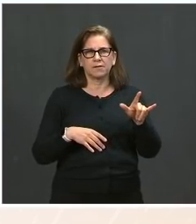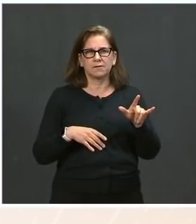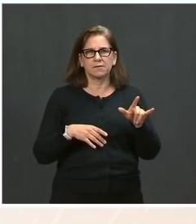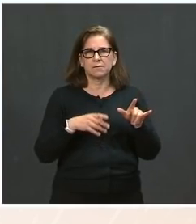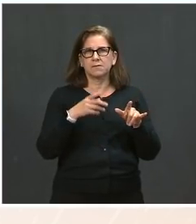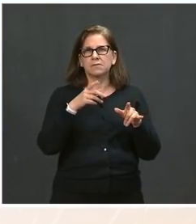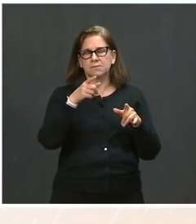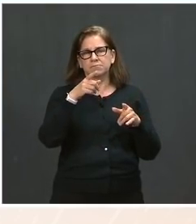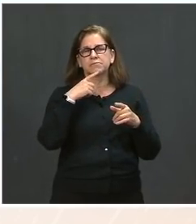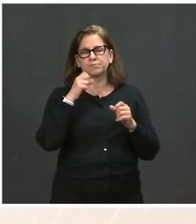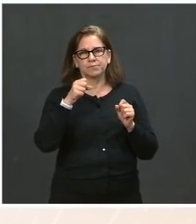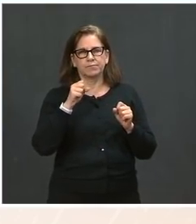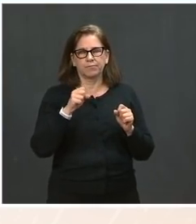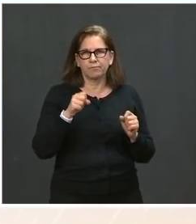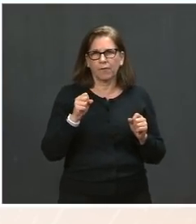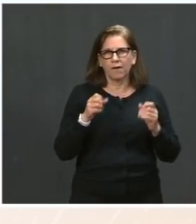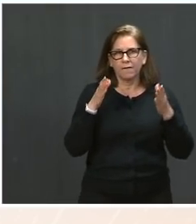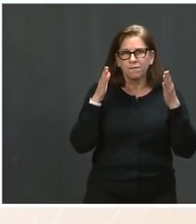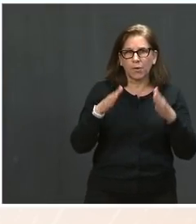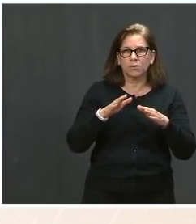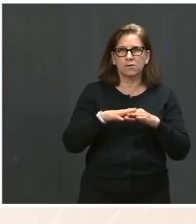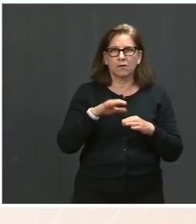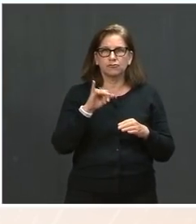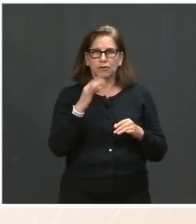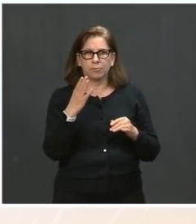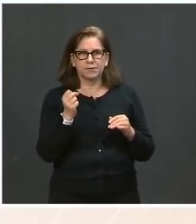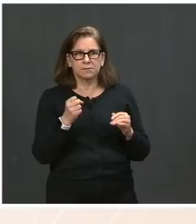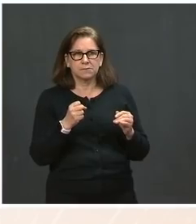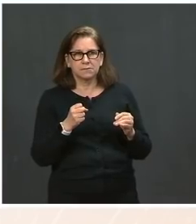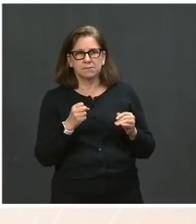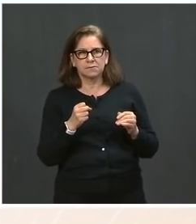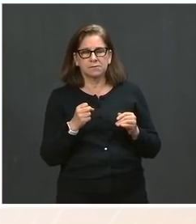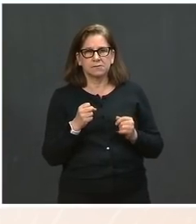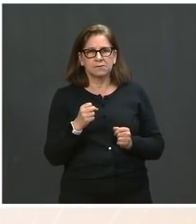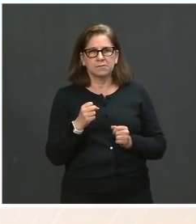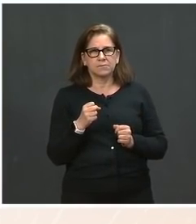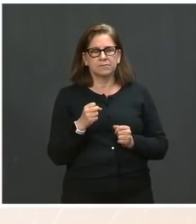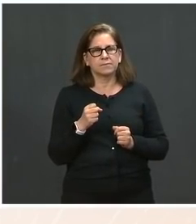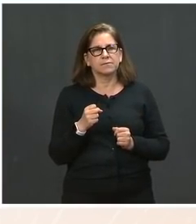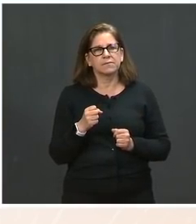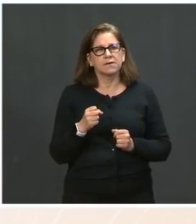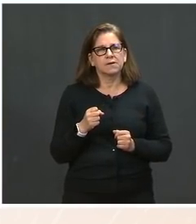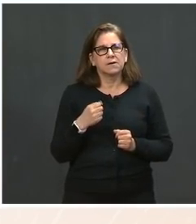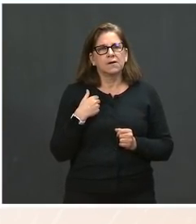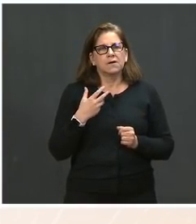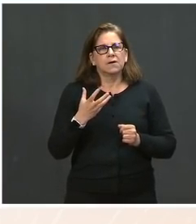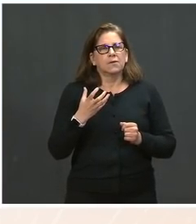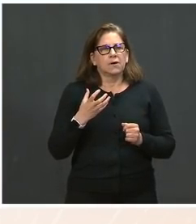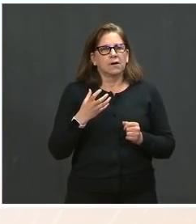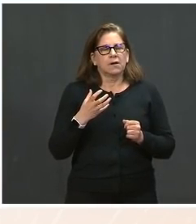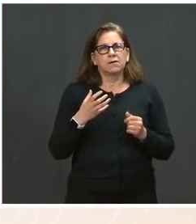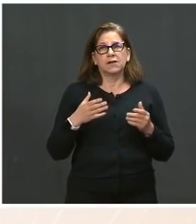and he's calling for members to reintroduce legislation on gun liabilities for manufacturers.